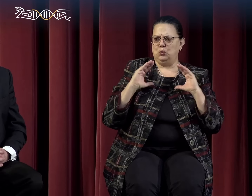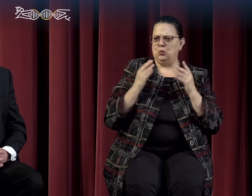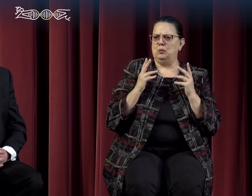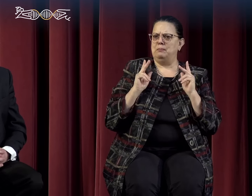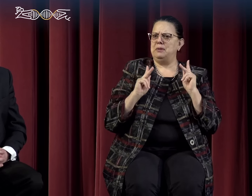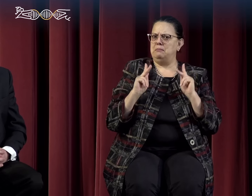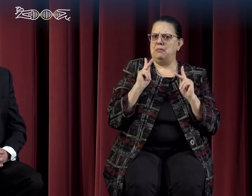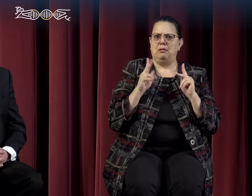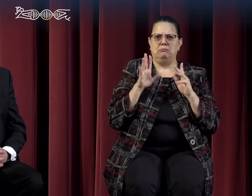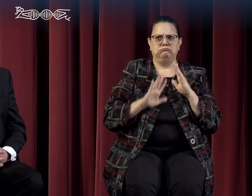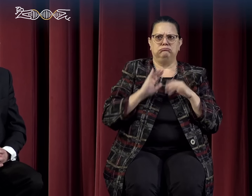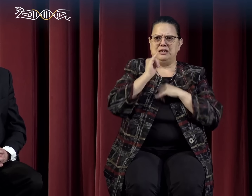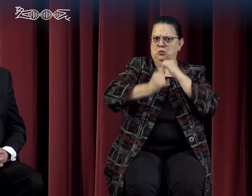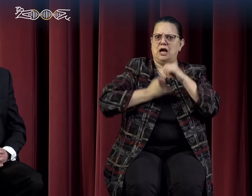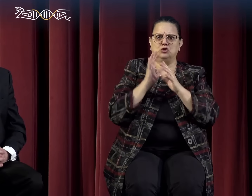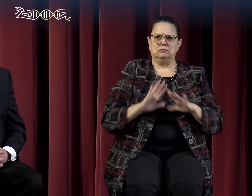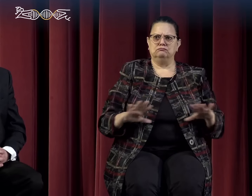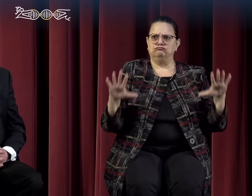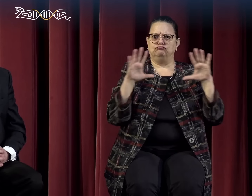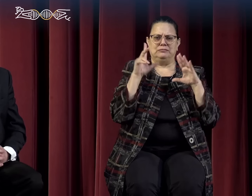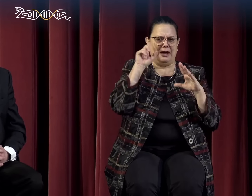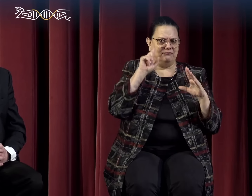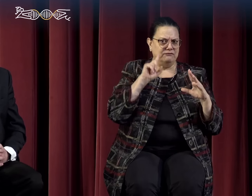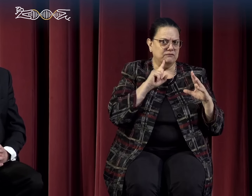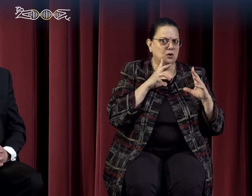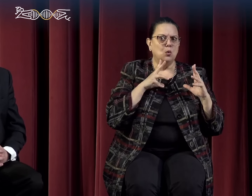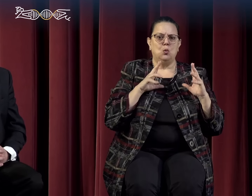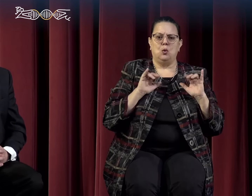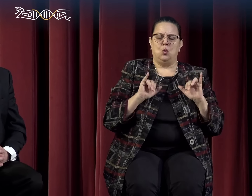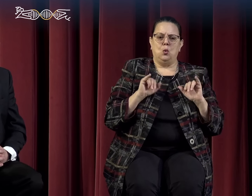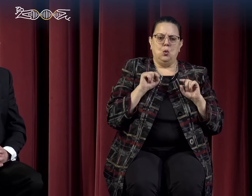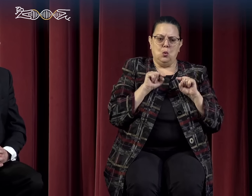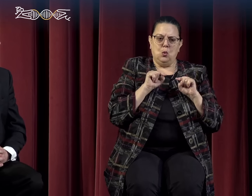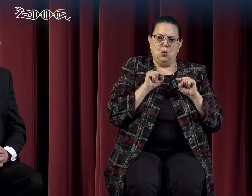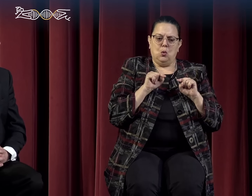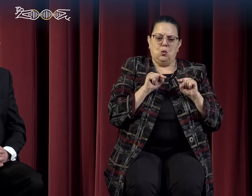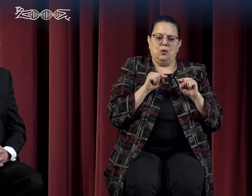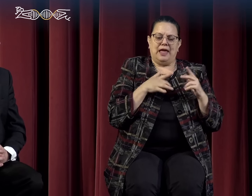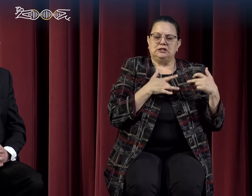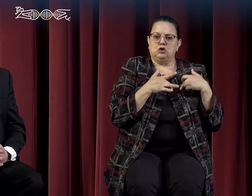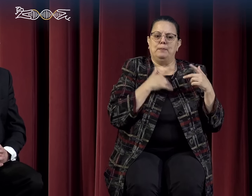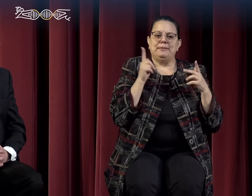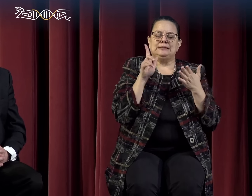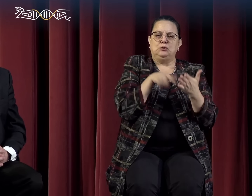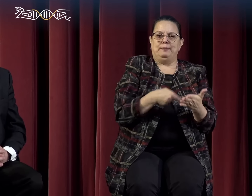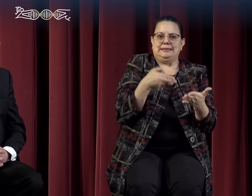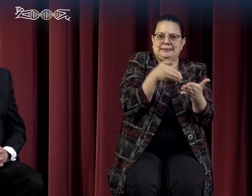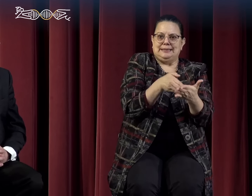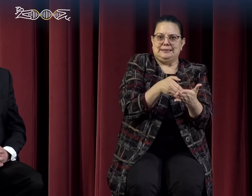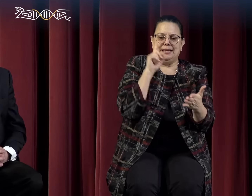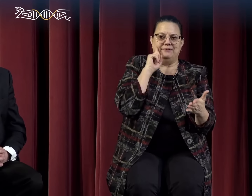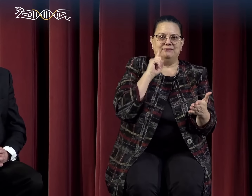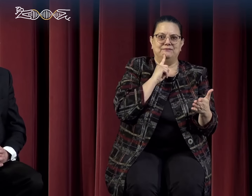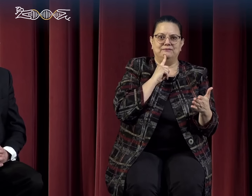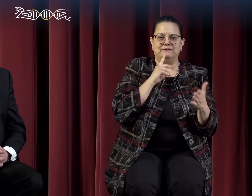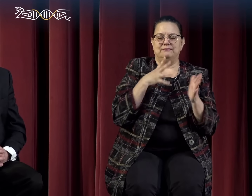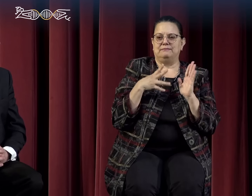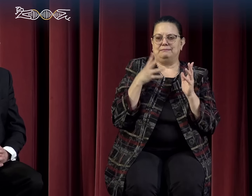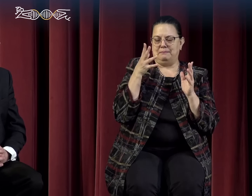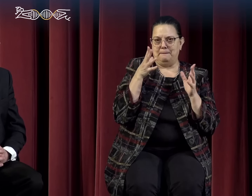Group of folks internationally who were Deaf, were keeping an eye on this because